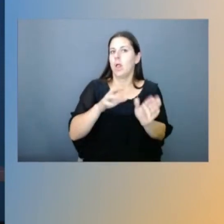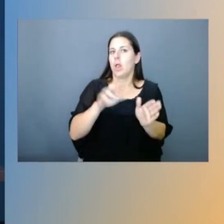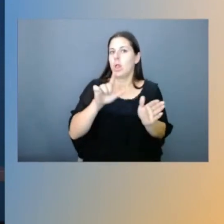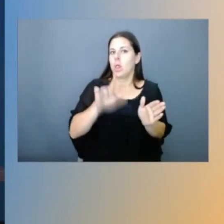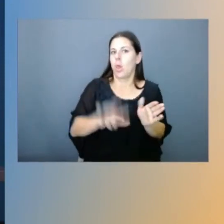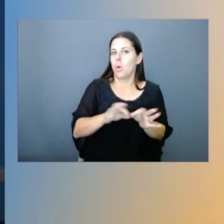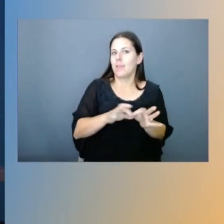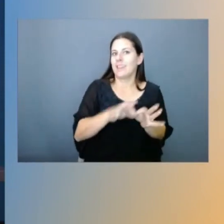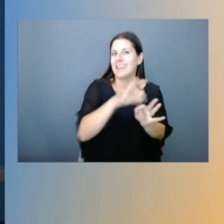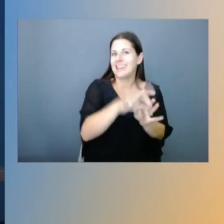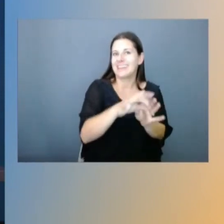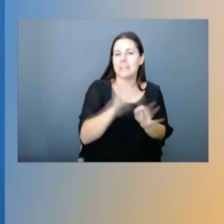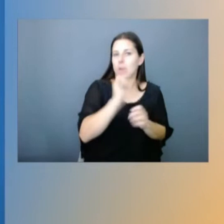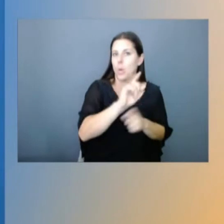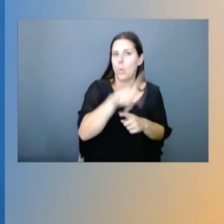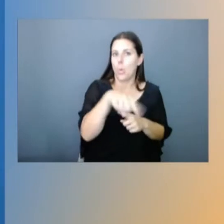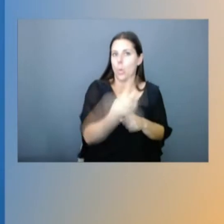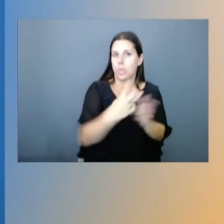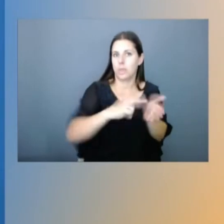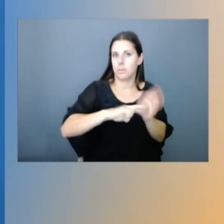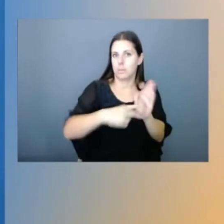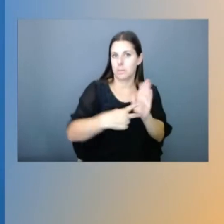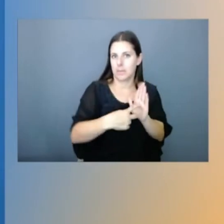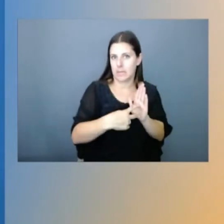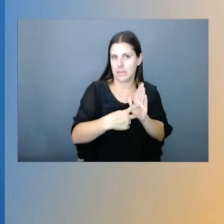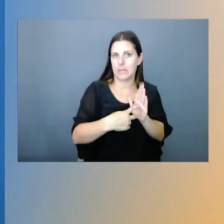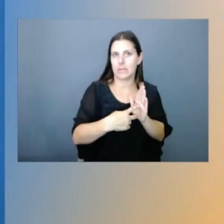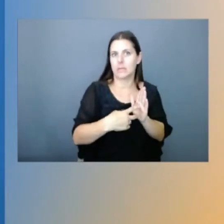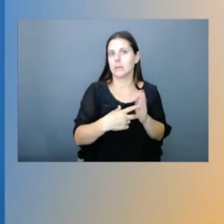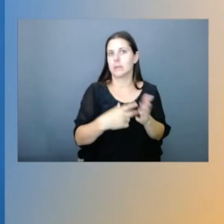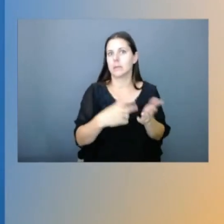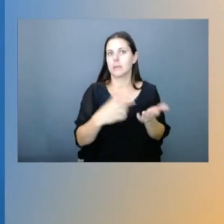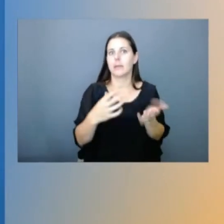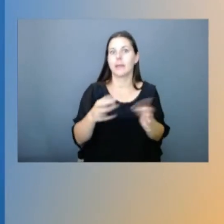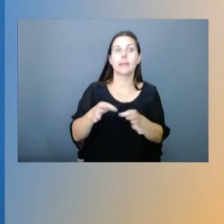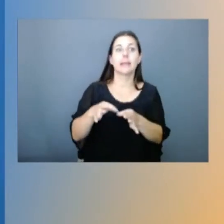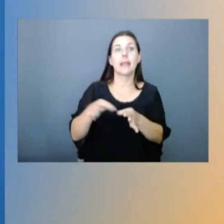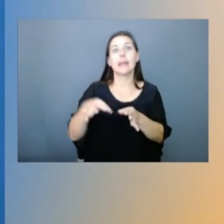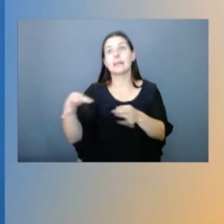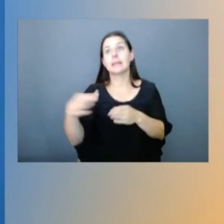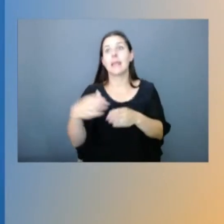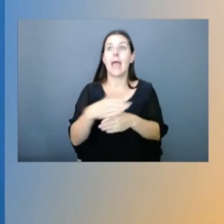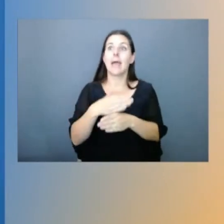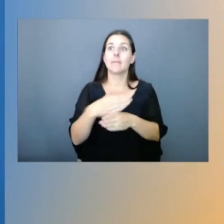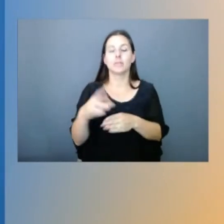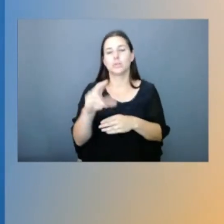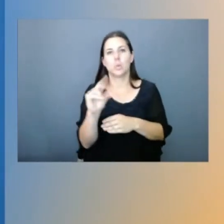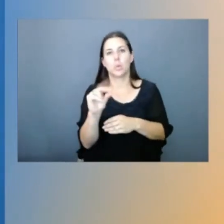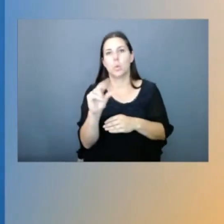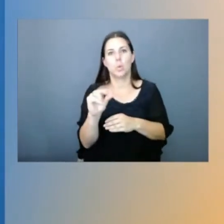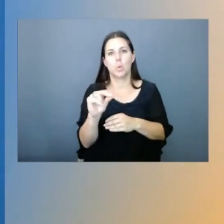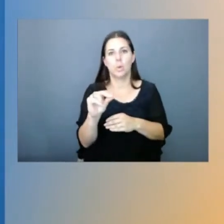about the fact that latency, on an average, we are really talking about latency when the server